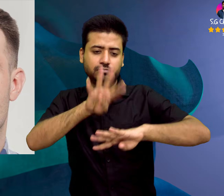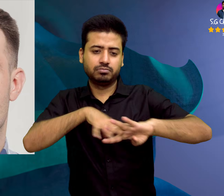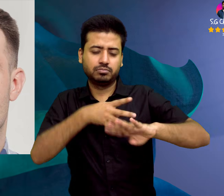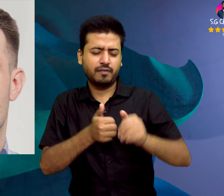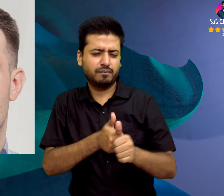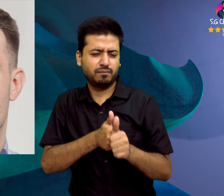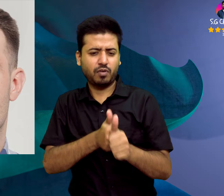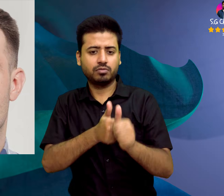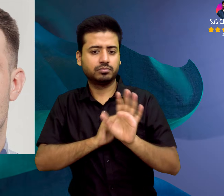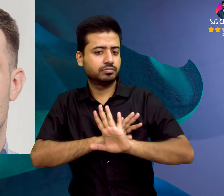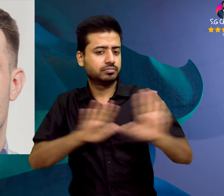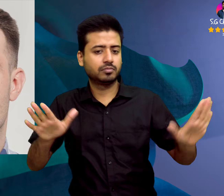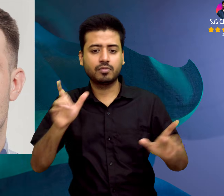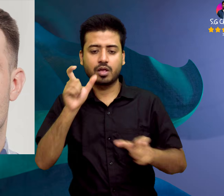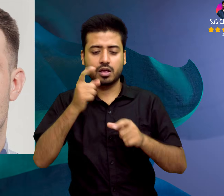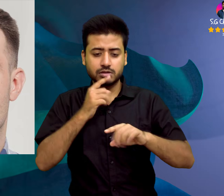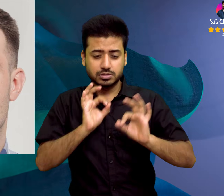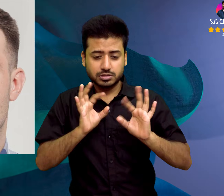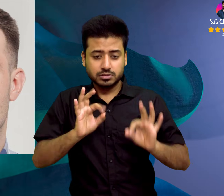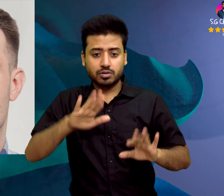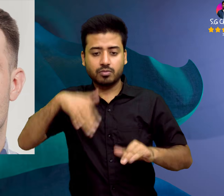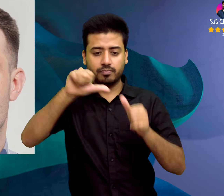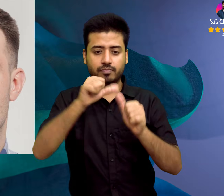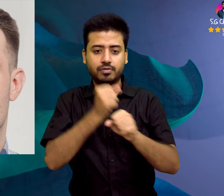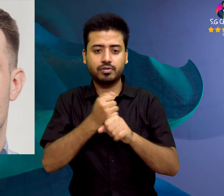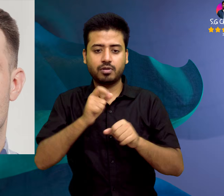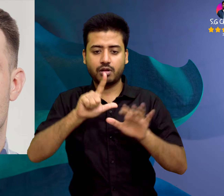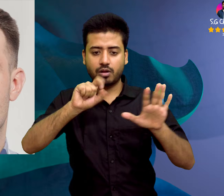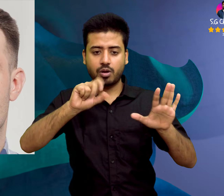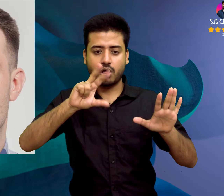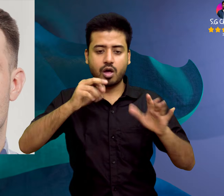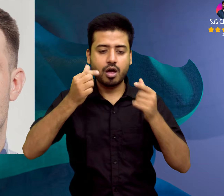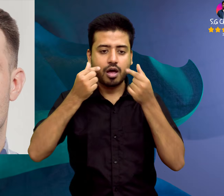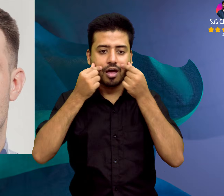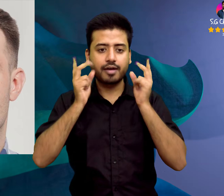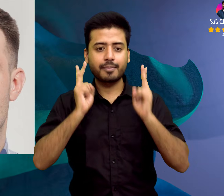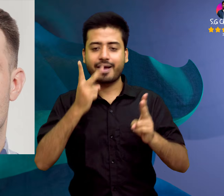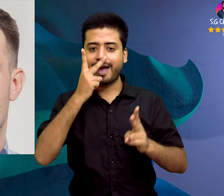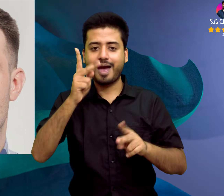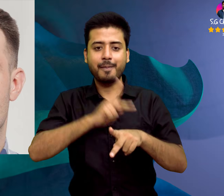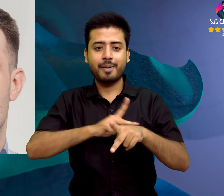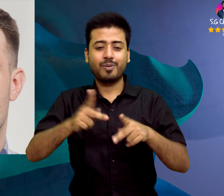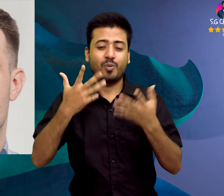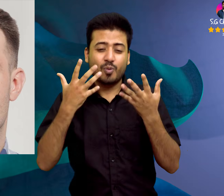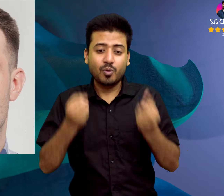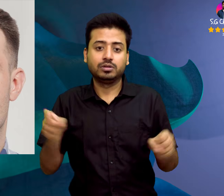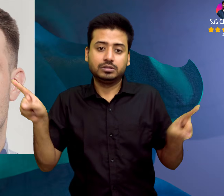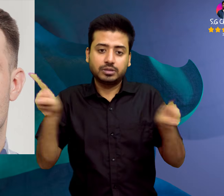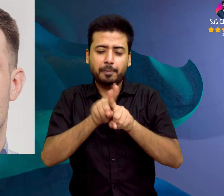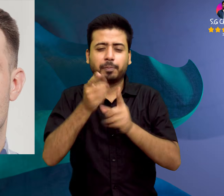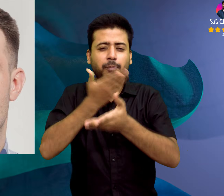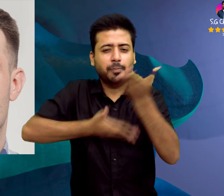day. specifically regarding dopamine and serotonin production. The migrating motor complex, lunch and